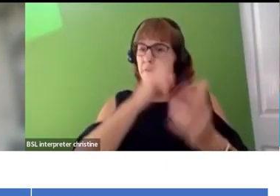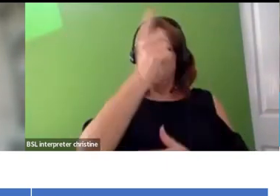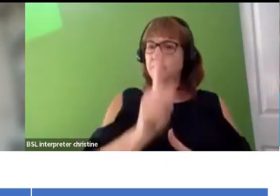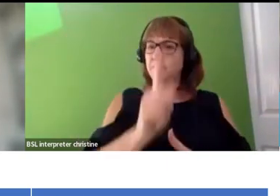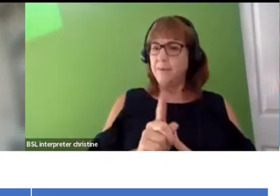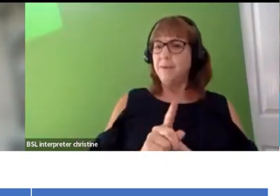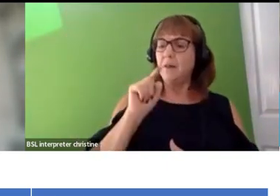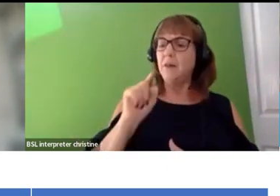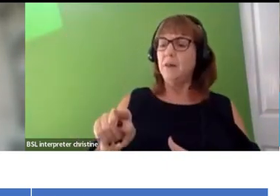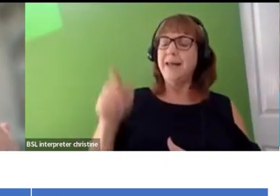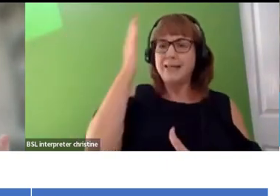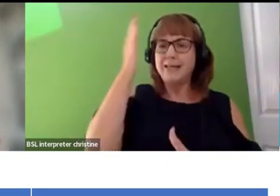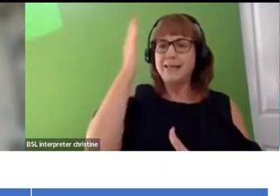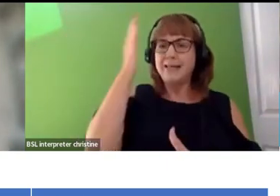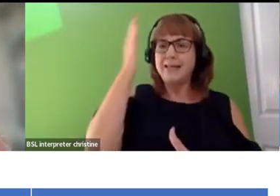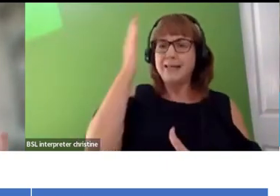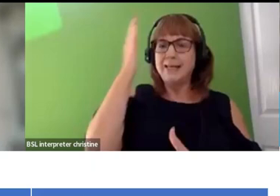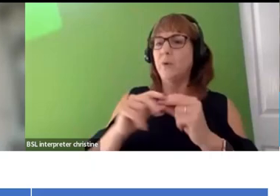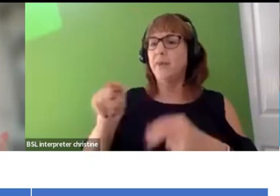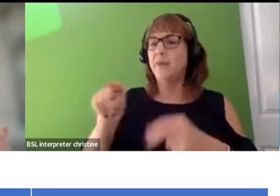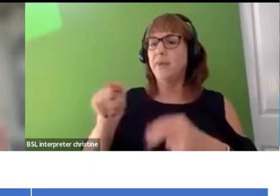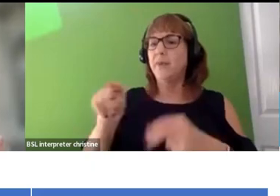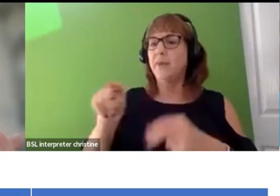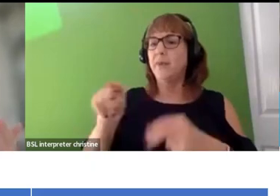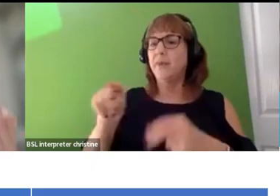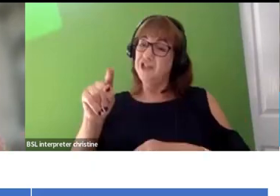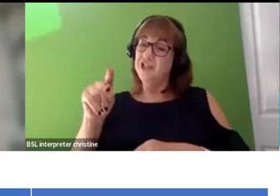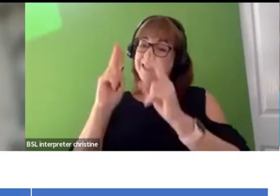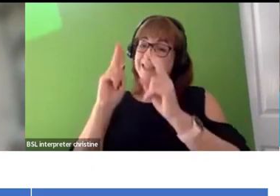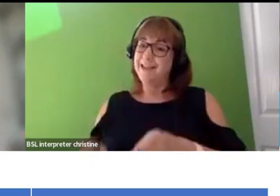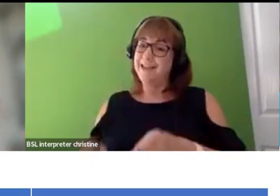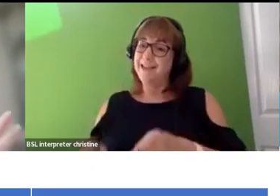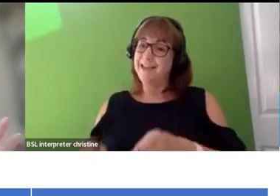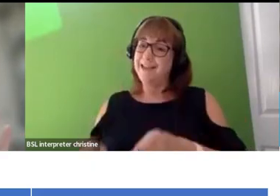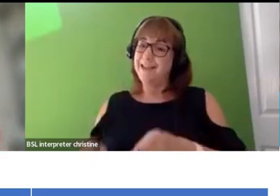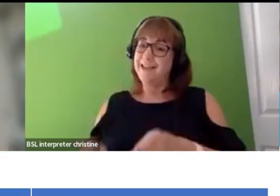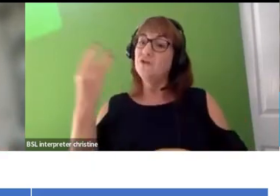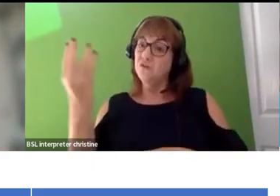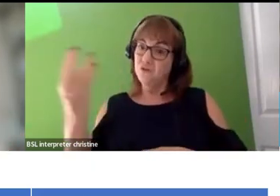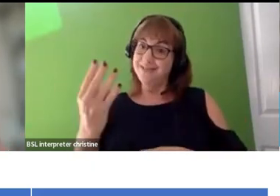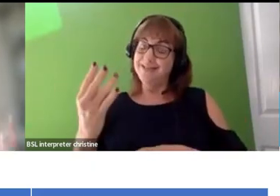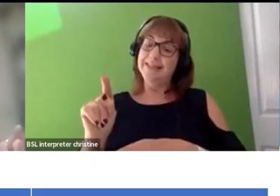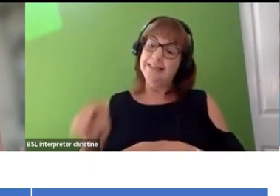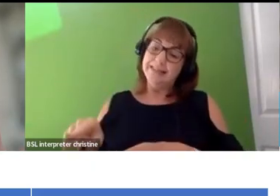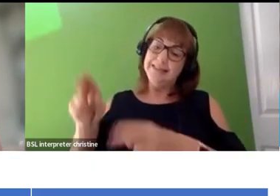she was 14. But at her funeral person after person after person got up and they said I know more of